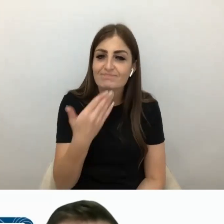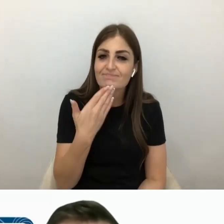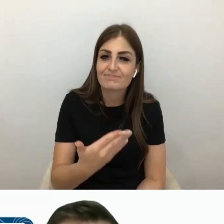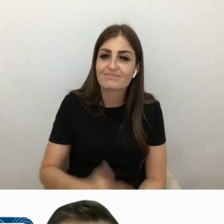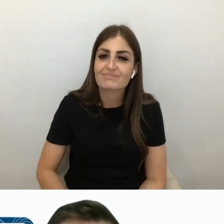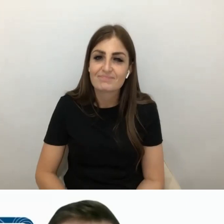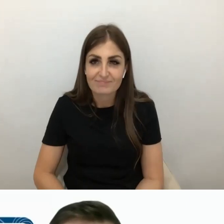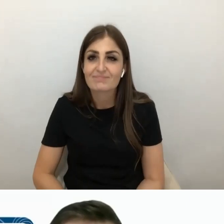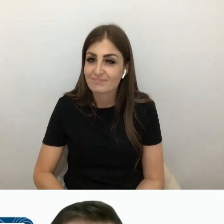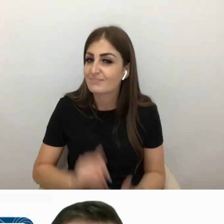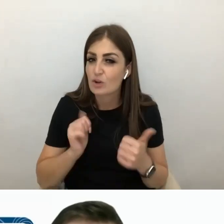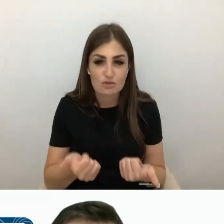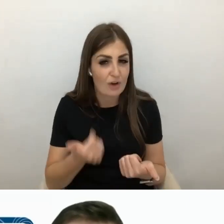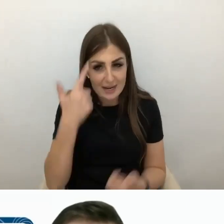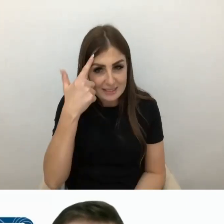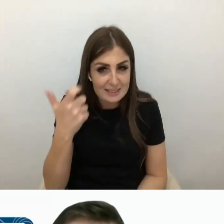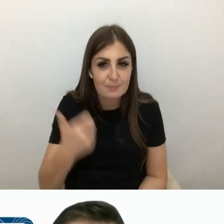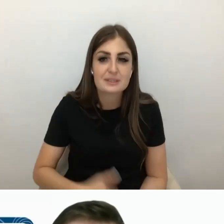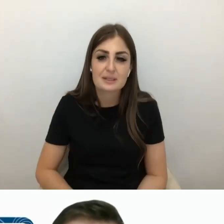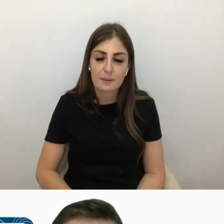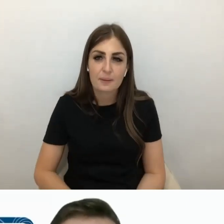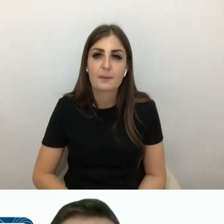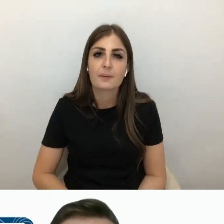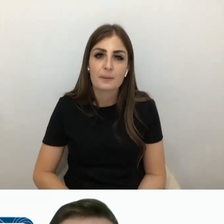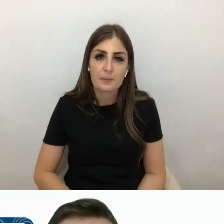Those were some really great tips you shared.